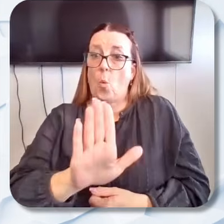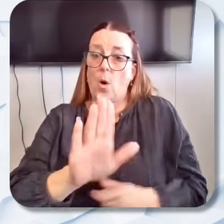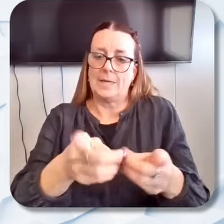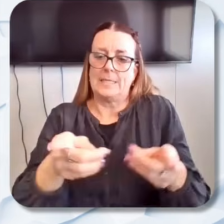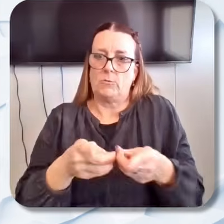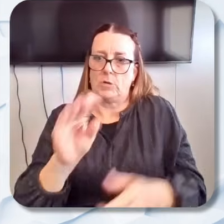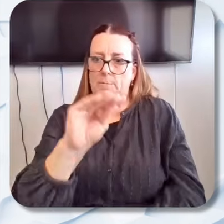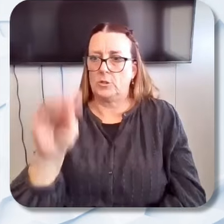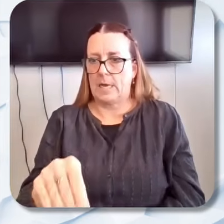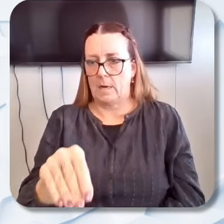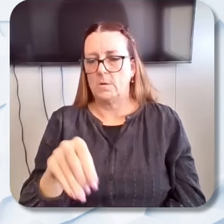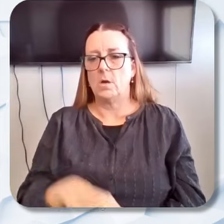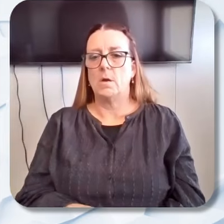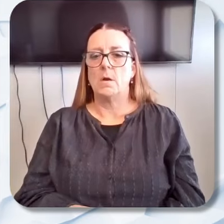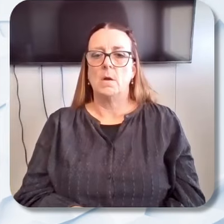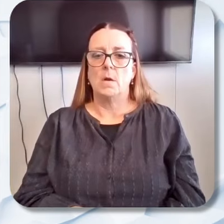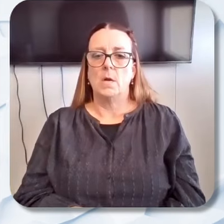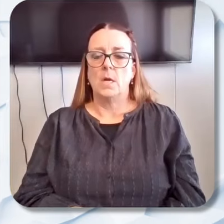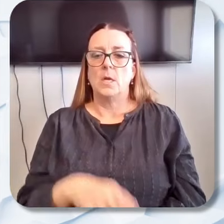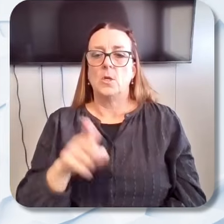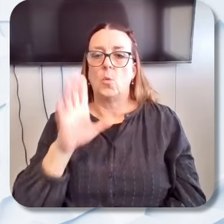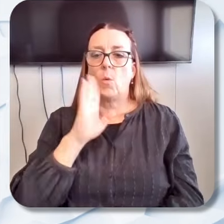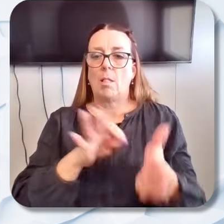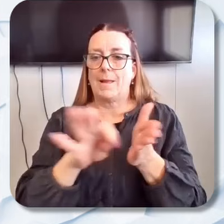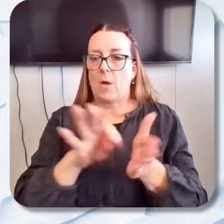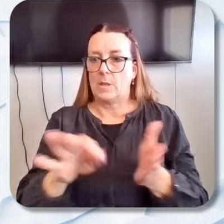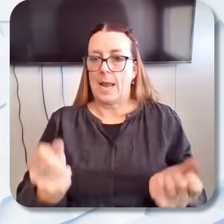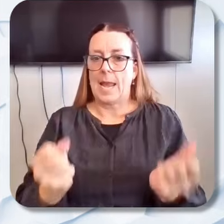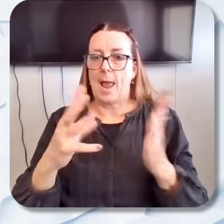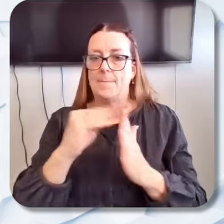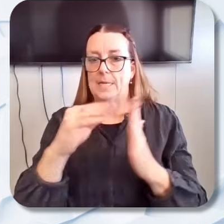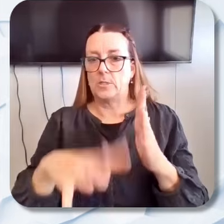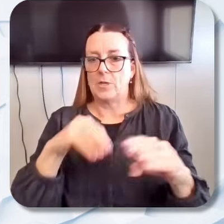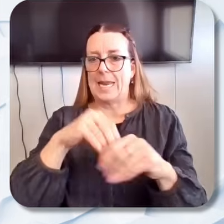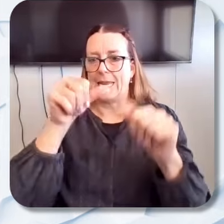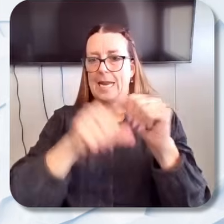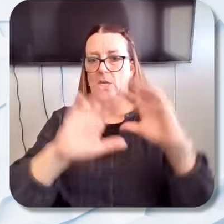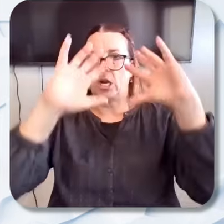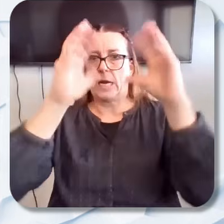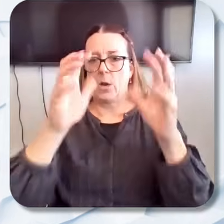So it is. You're going to calculate how many students fall into each bucket, and then the percentage